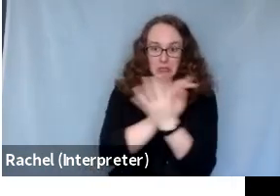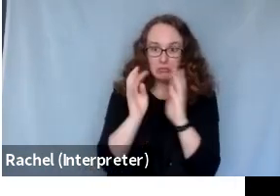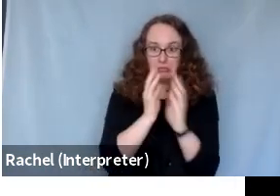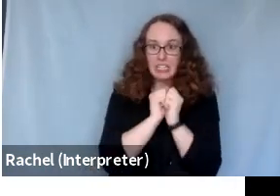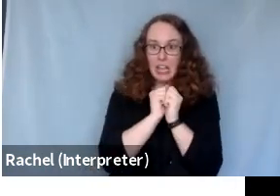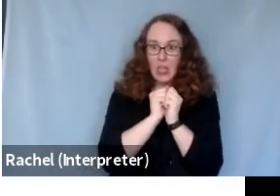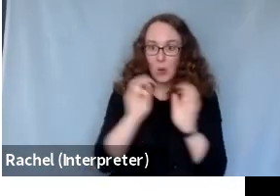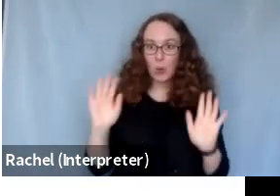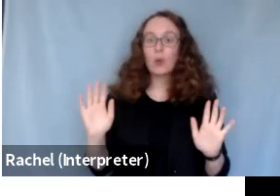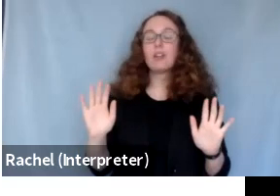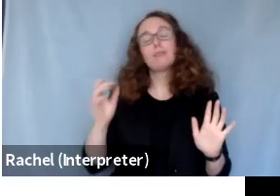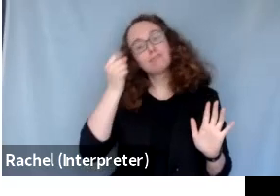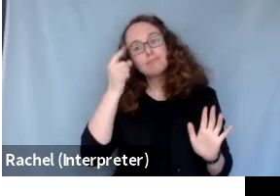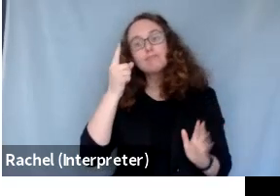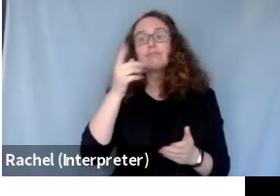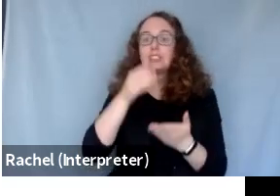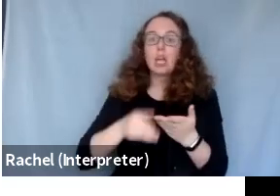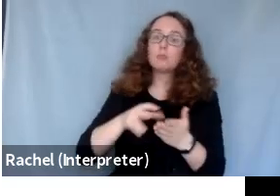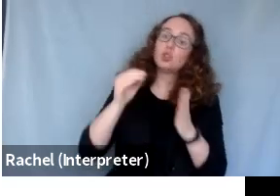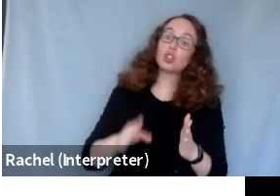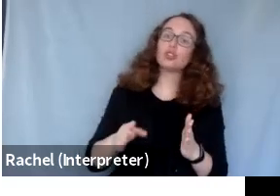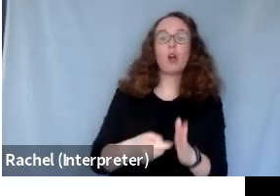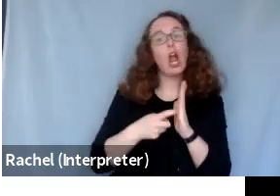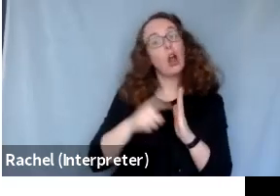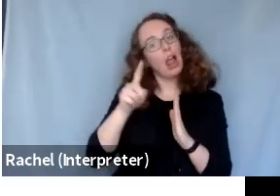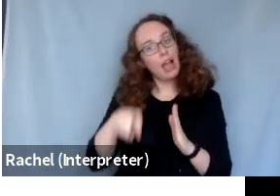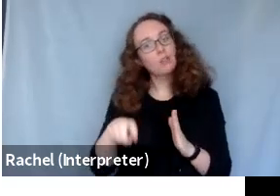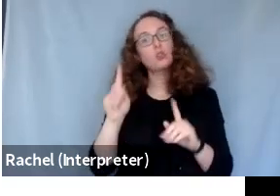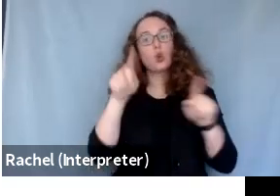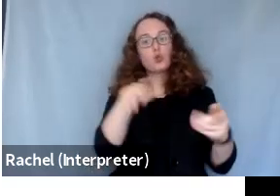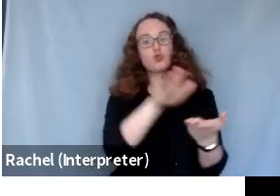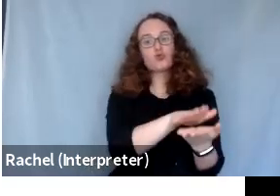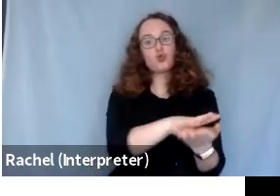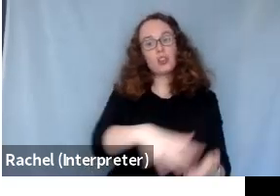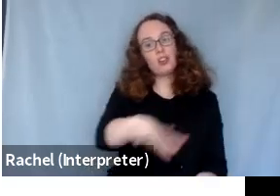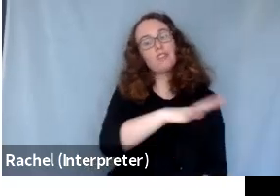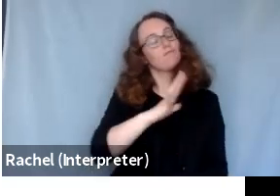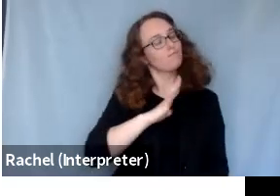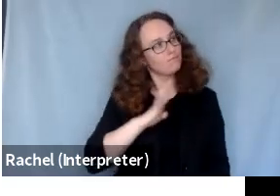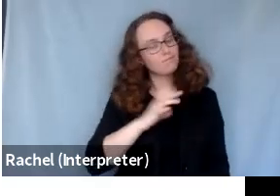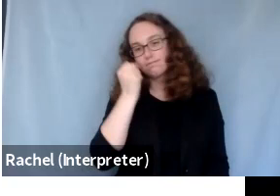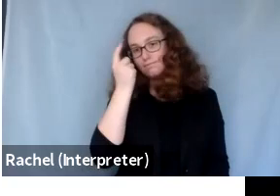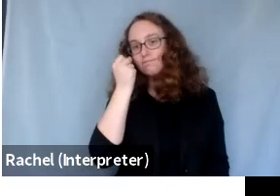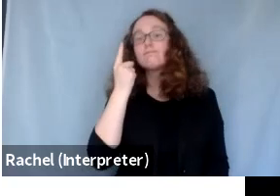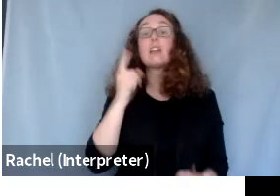to the the campus for whatever reason that's perfectly fine and we'll be accommodating. But I do encourage as many people to use